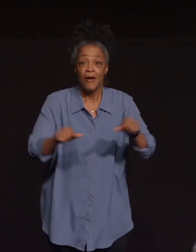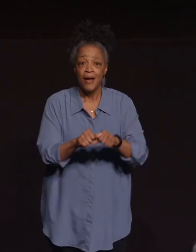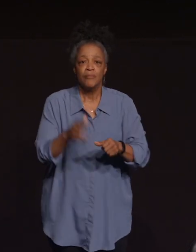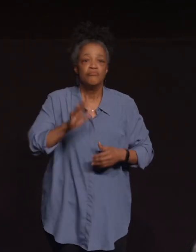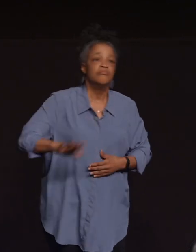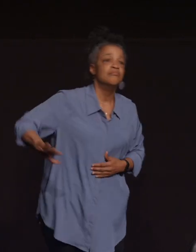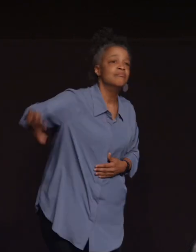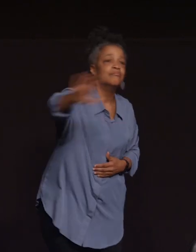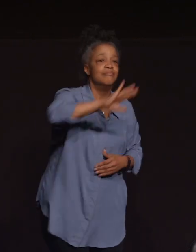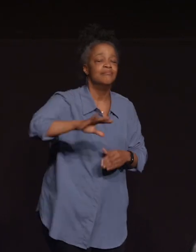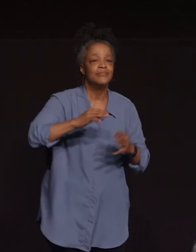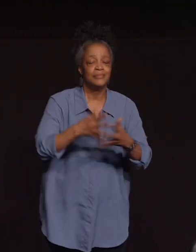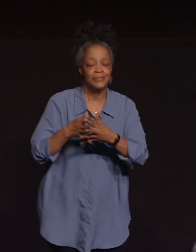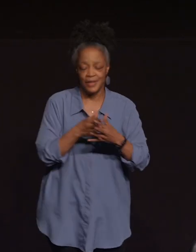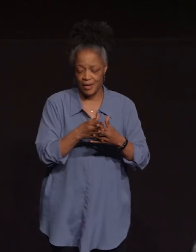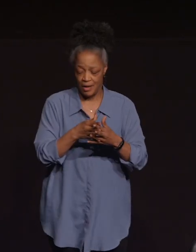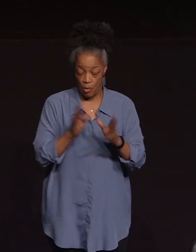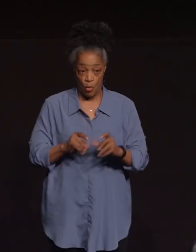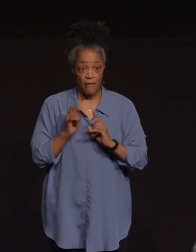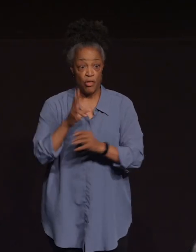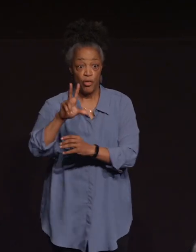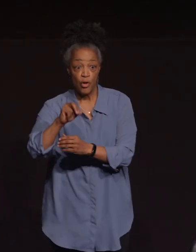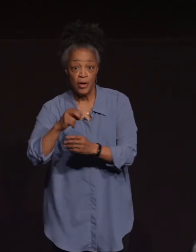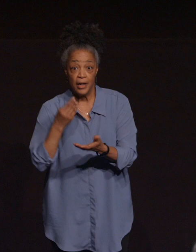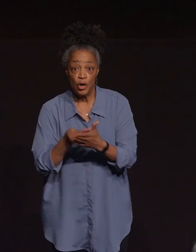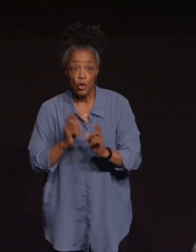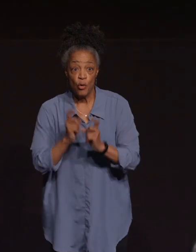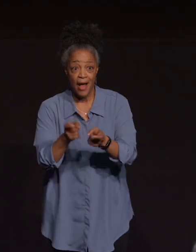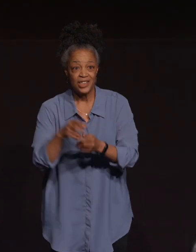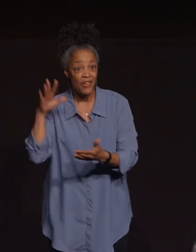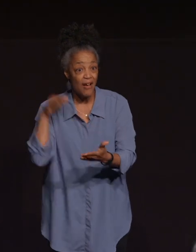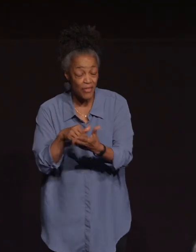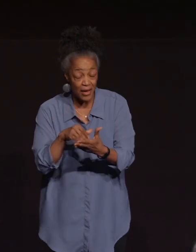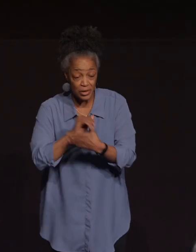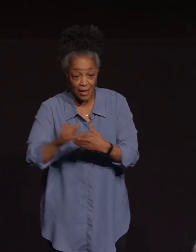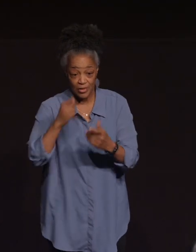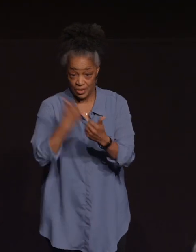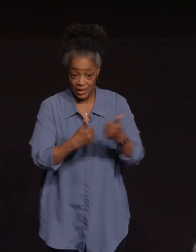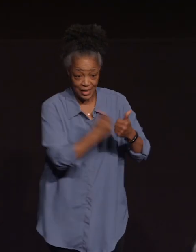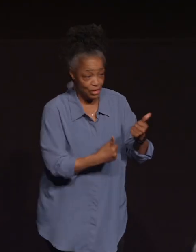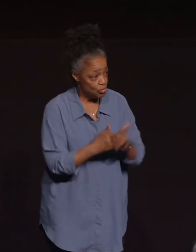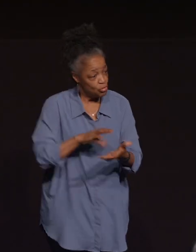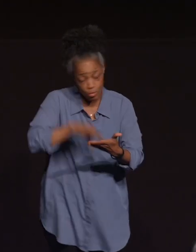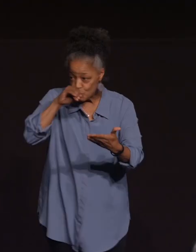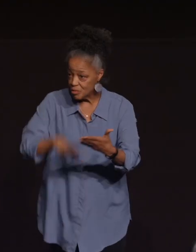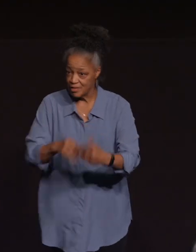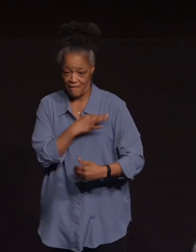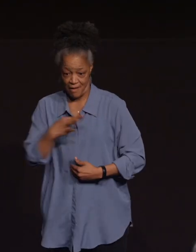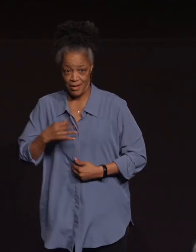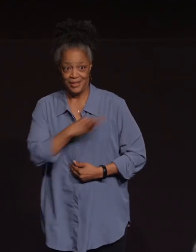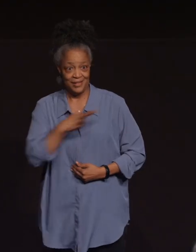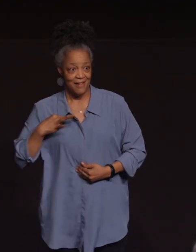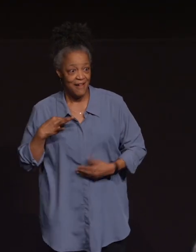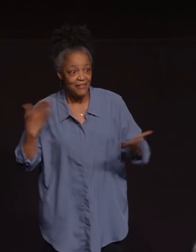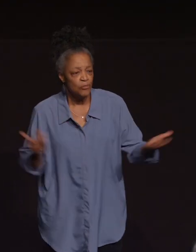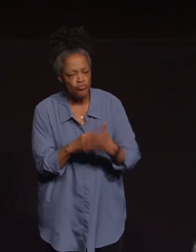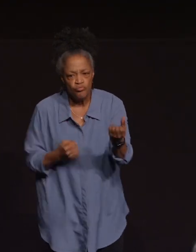We have awarded some 30 grants of about $5,000 each to students, faculty, and staff to support innovative